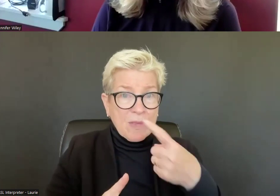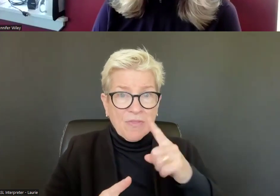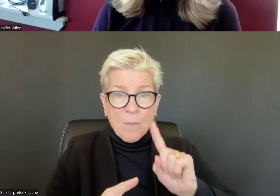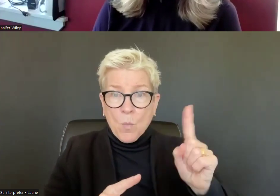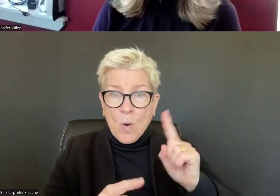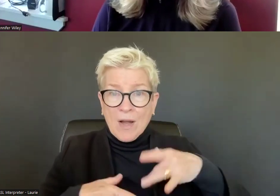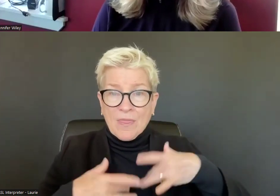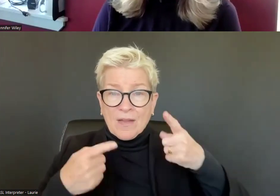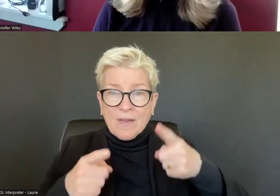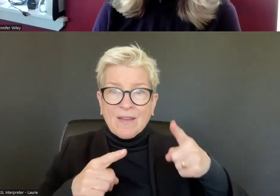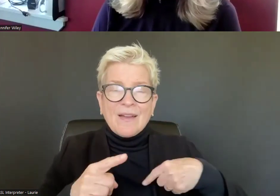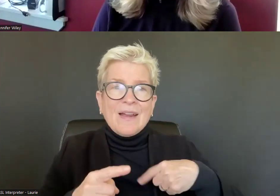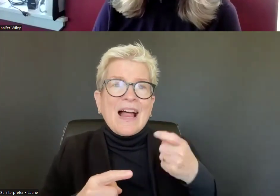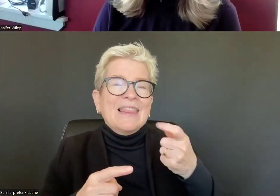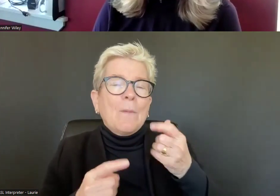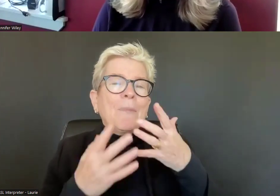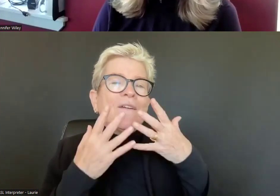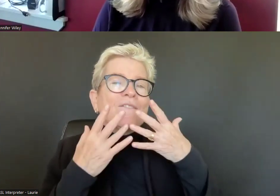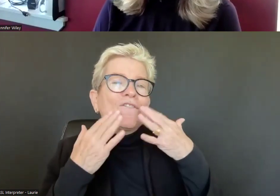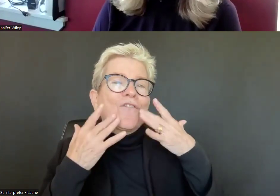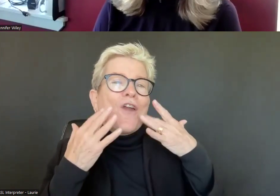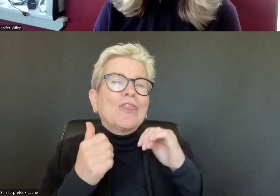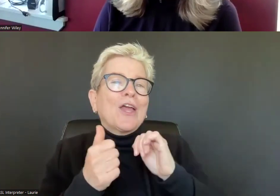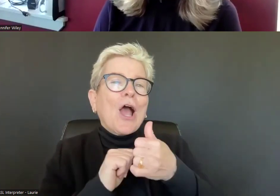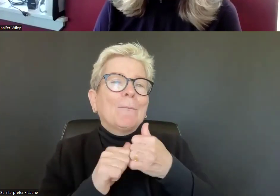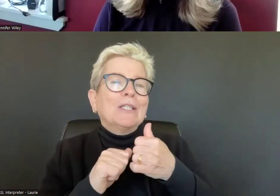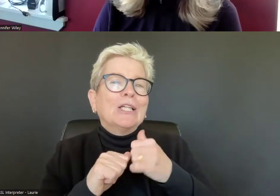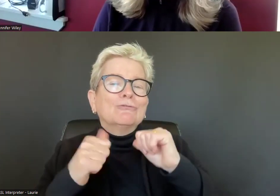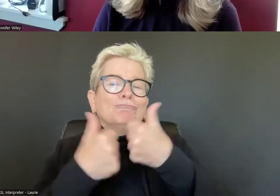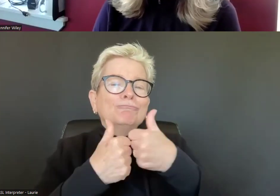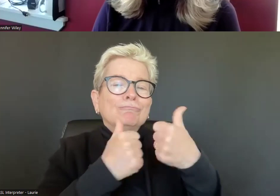bit of a friendly compet competition there's some Raffles that go out hey